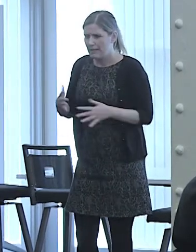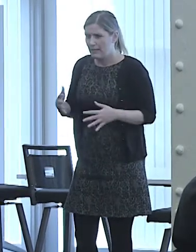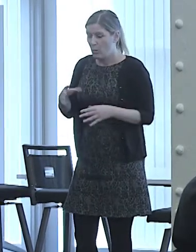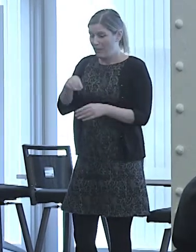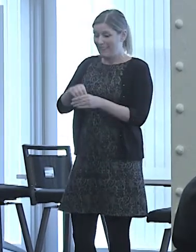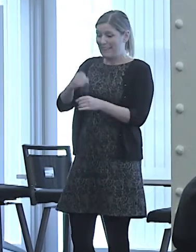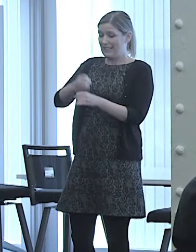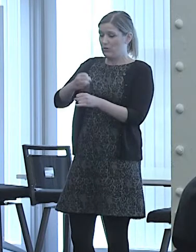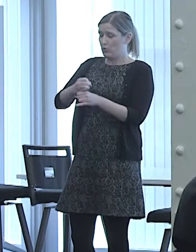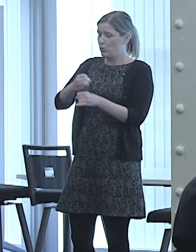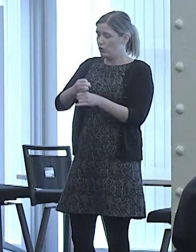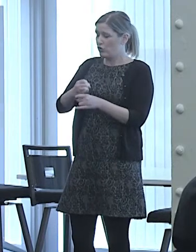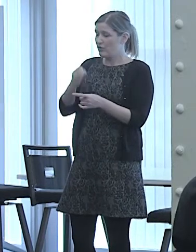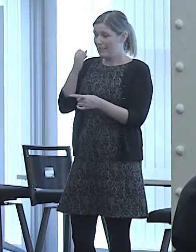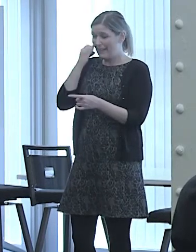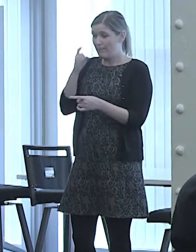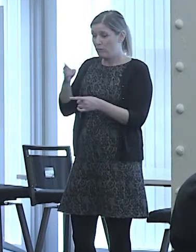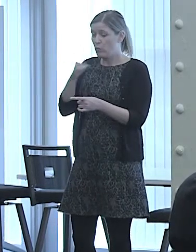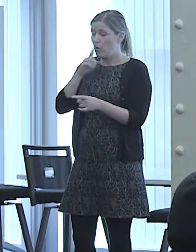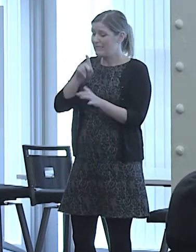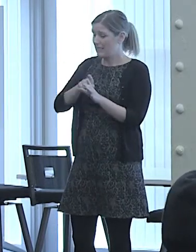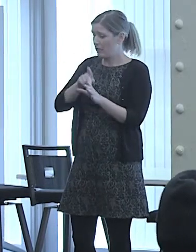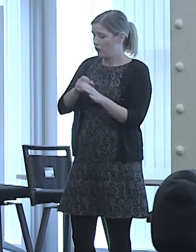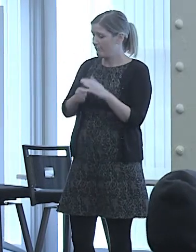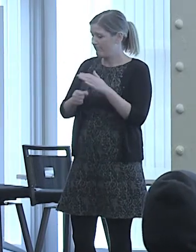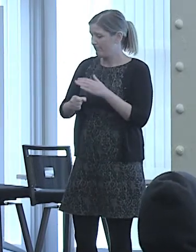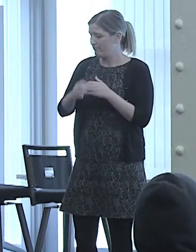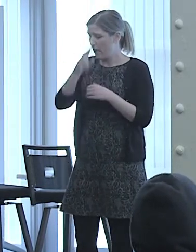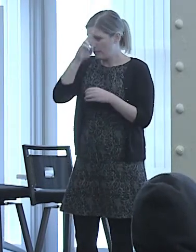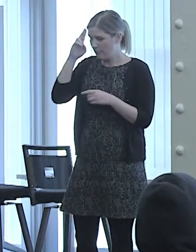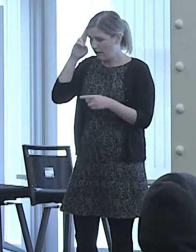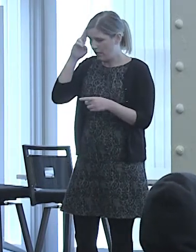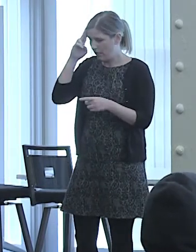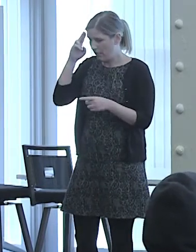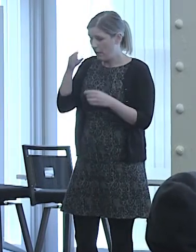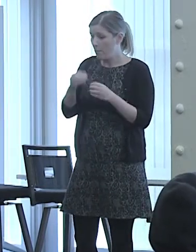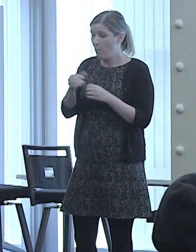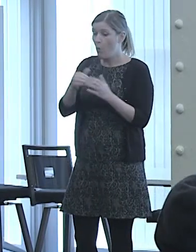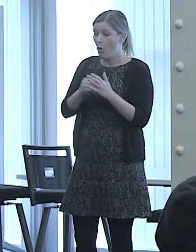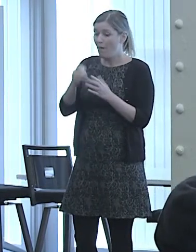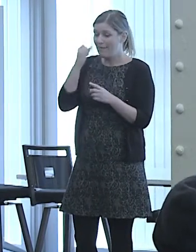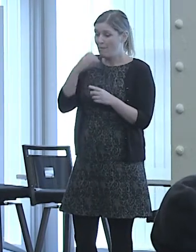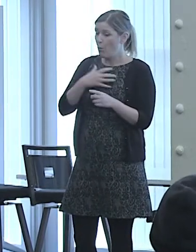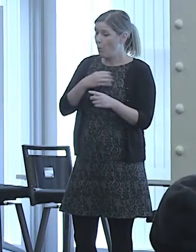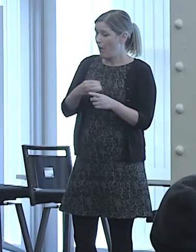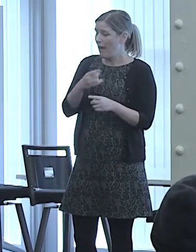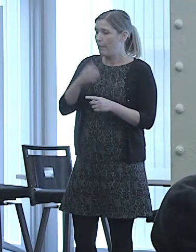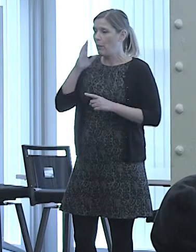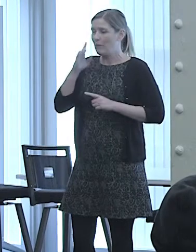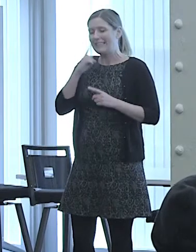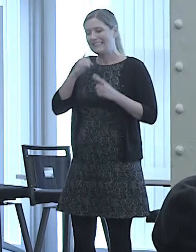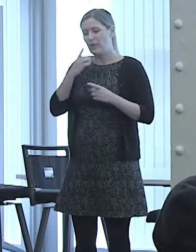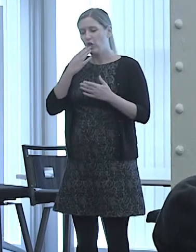if you are psychiatrically hospitalized, more often if you're white you'll be considered the good kind of mentally ill.